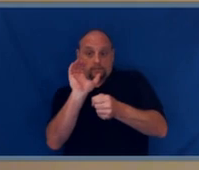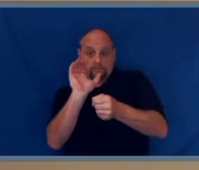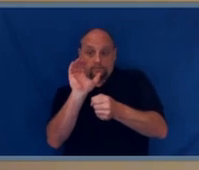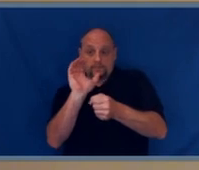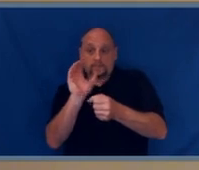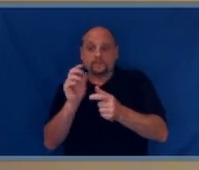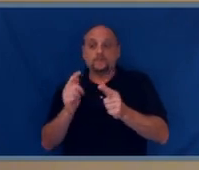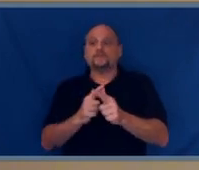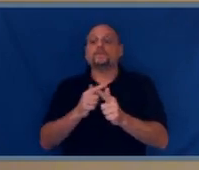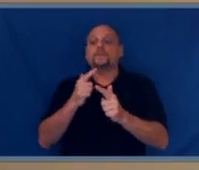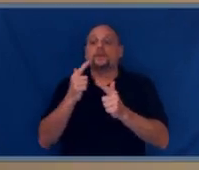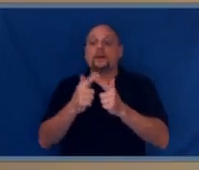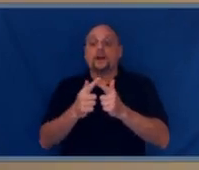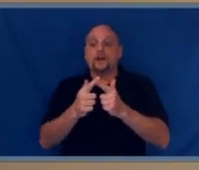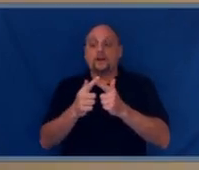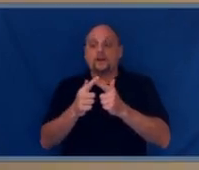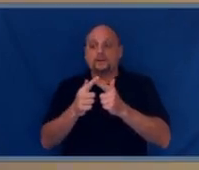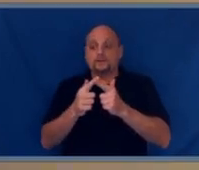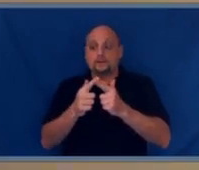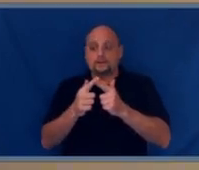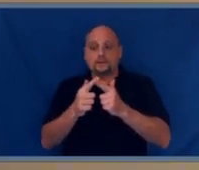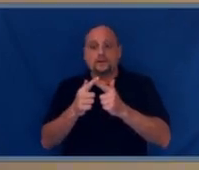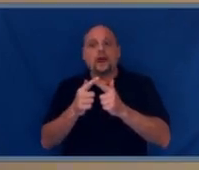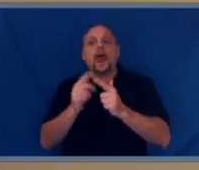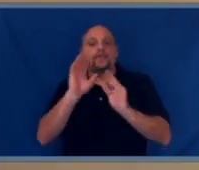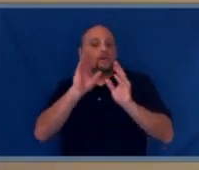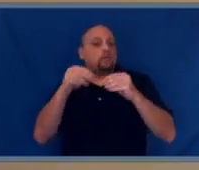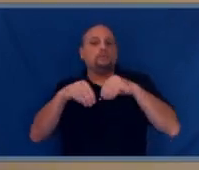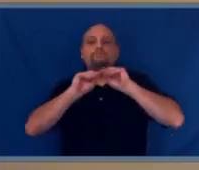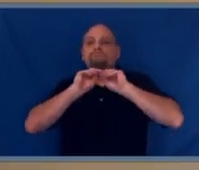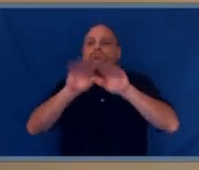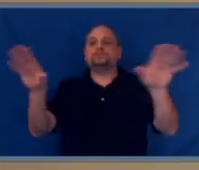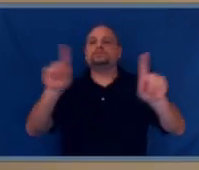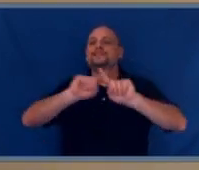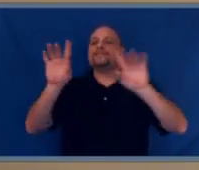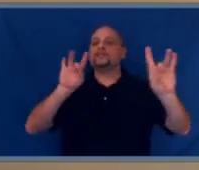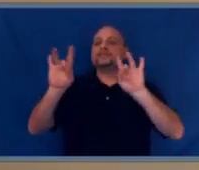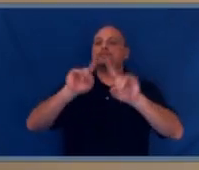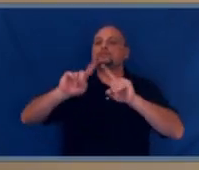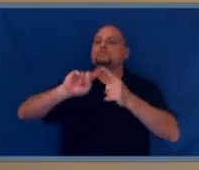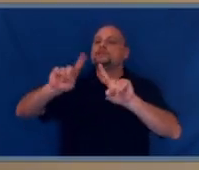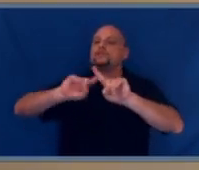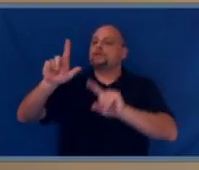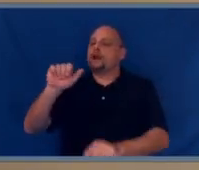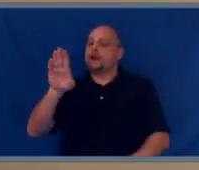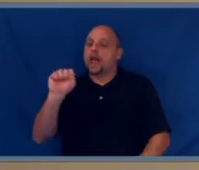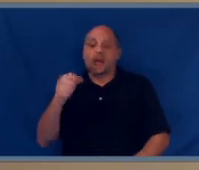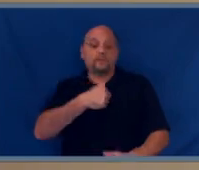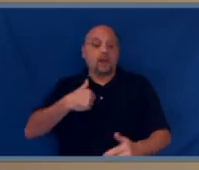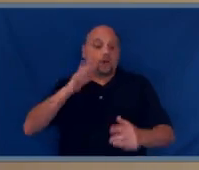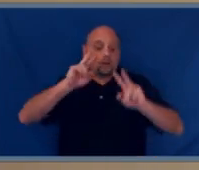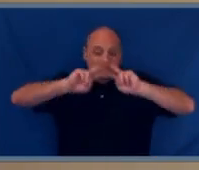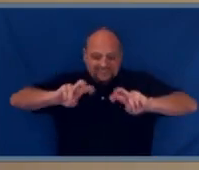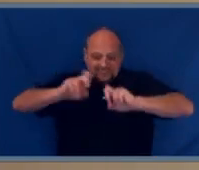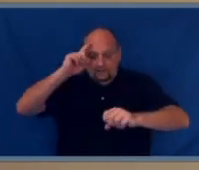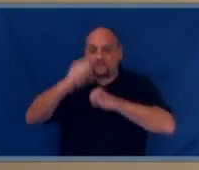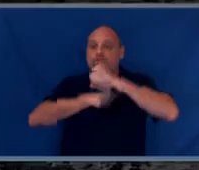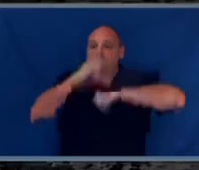AND MOVE THE SAMPLES TO LABORATORIES, INCLUDING MY OWN, TO HAVE THE SAMPLE FOR DECADES TO COME.